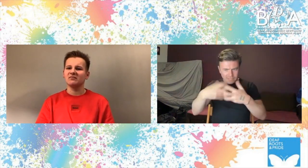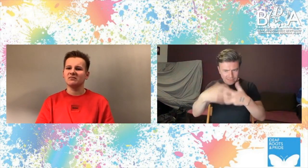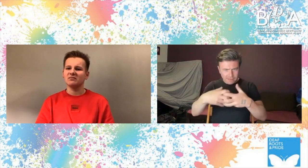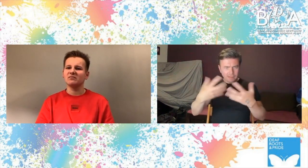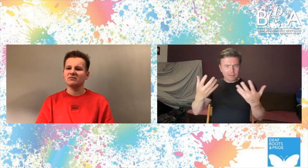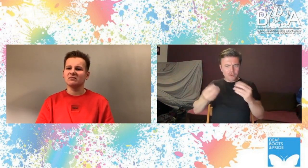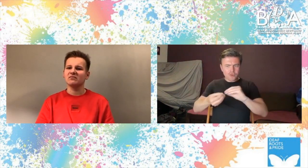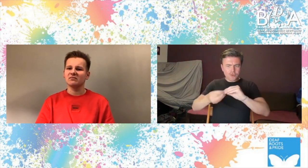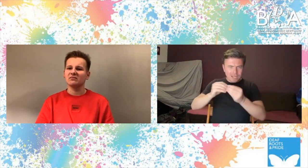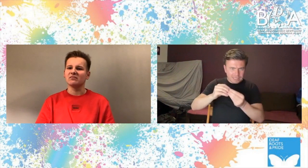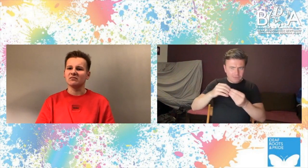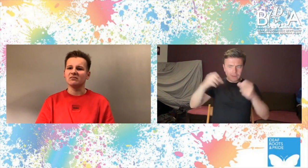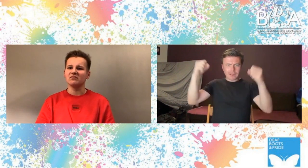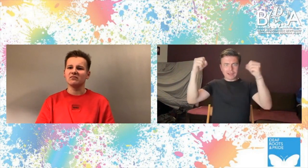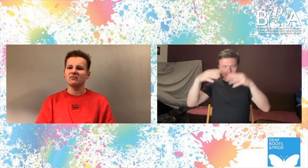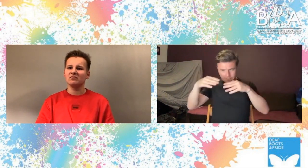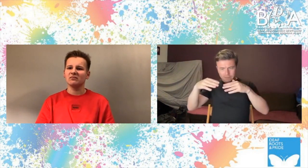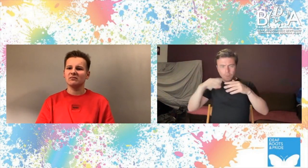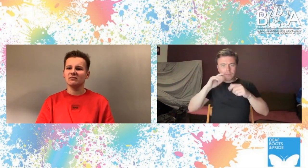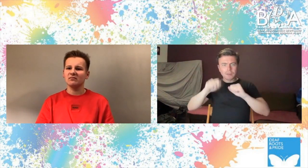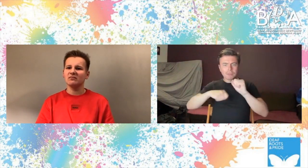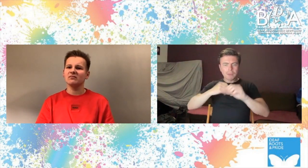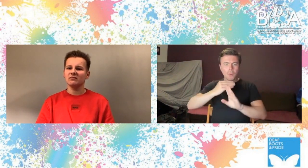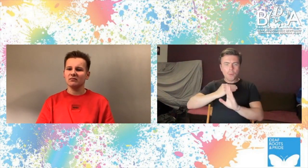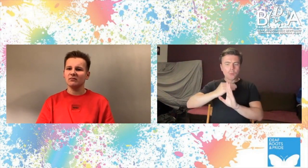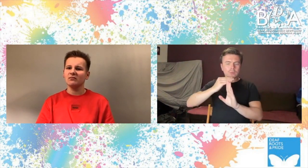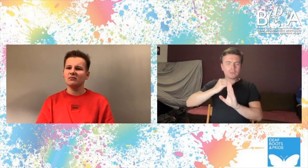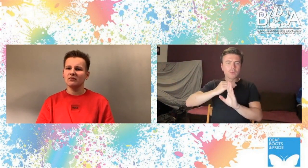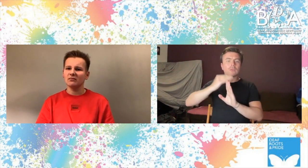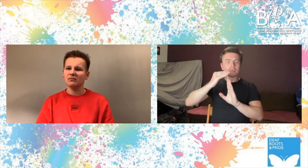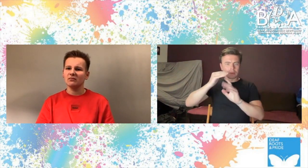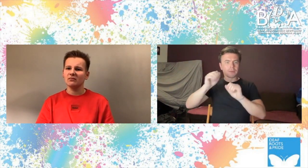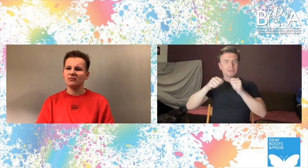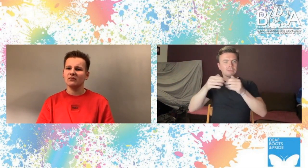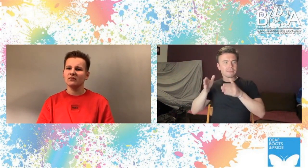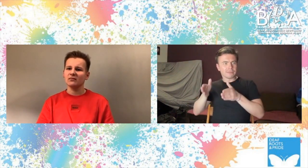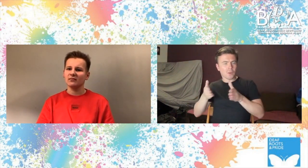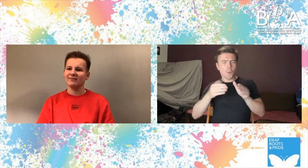the technology, you are learning about lighting and eventually you develop your